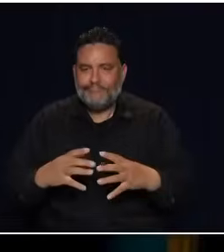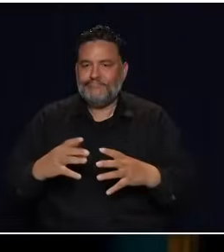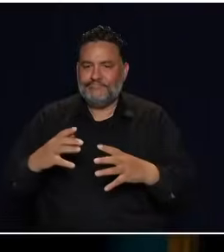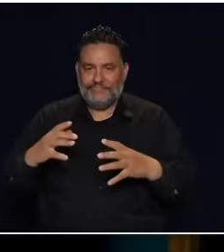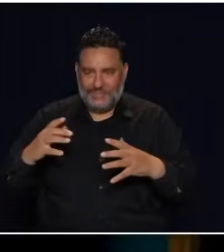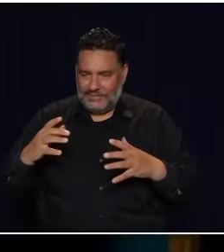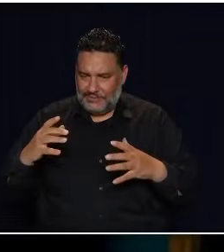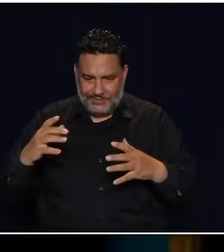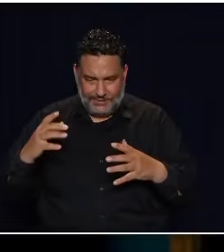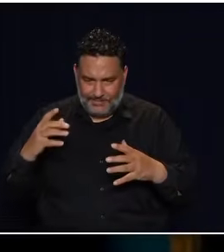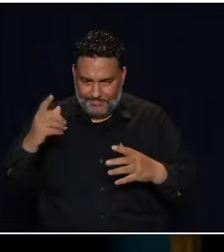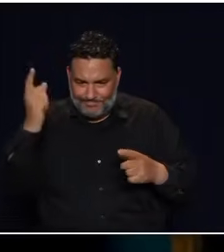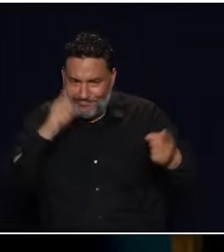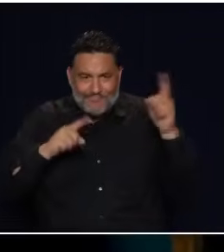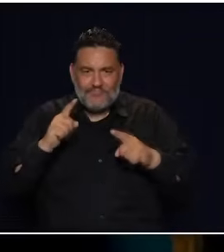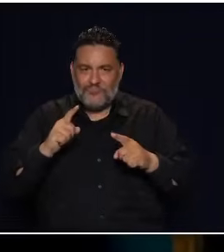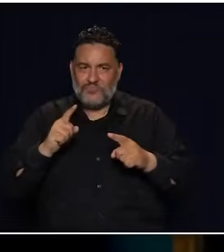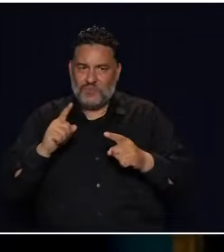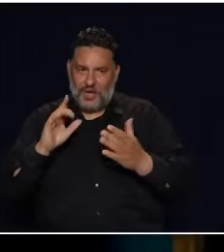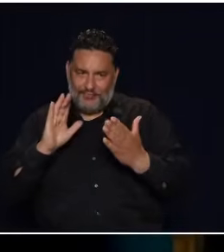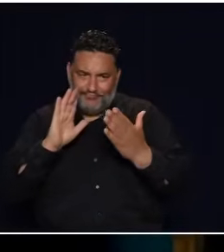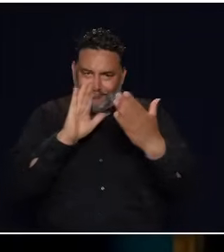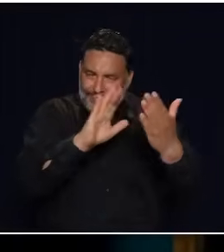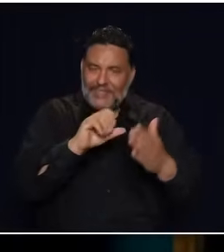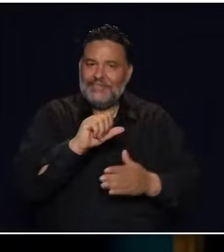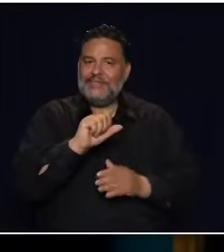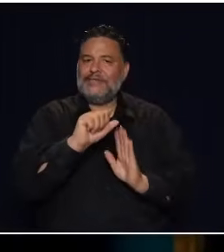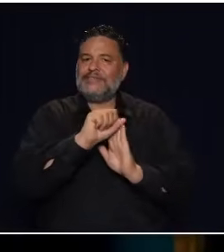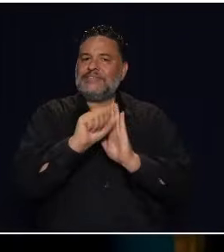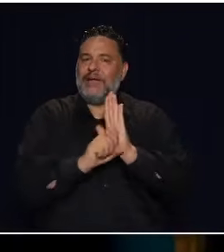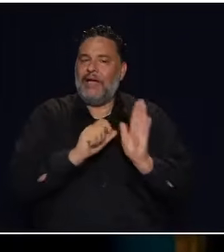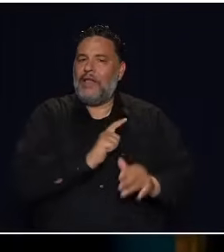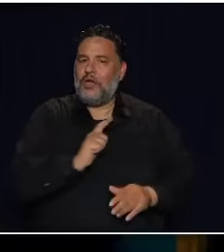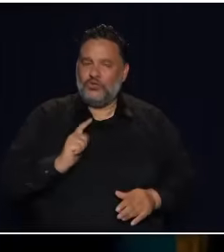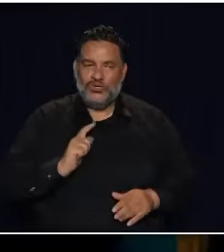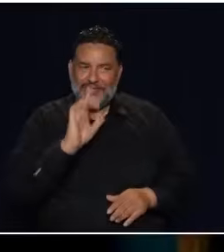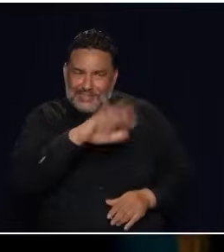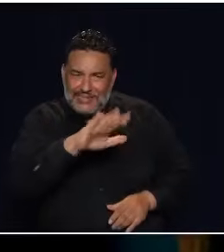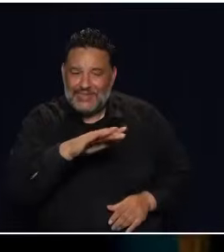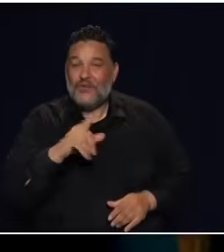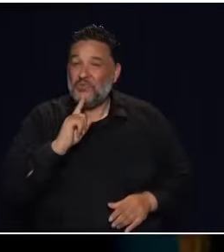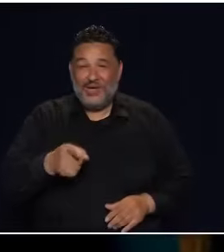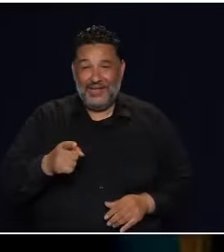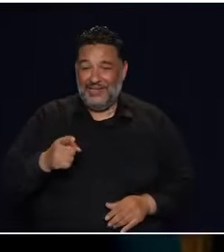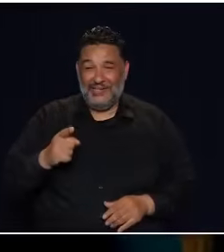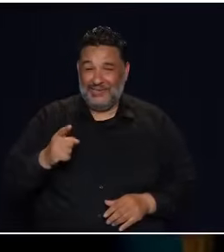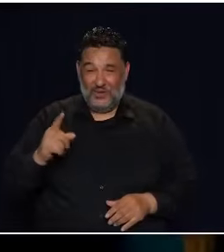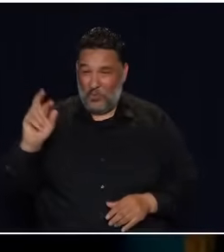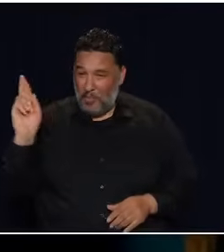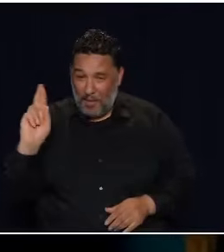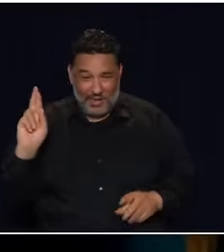COMMUNITY TOGETHER AND RALLY THOSE FOLKS TO BE ABLE TO, YOU